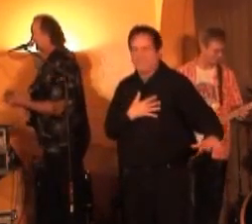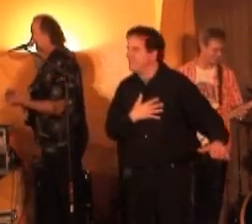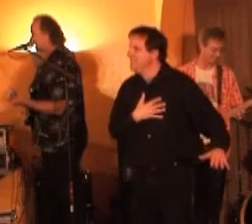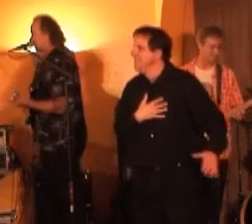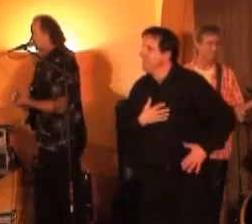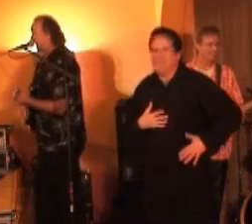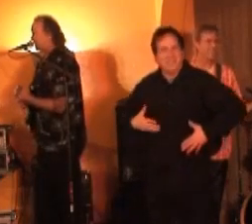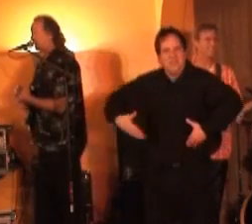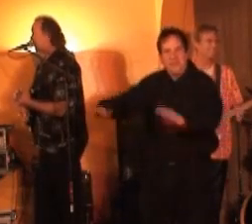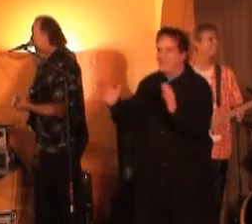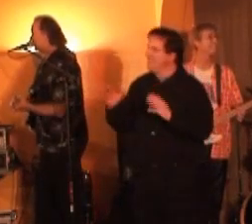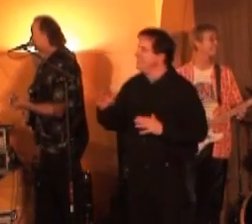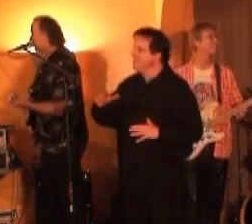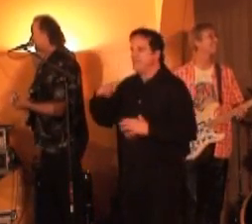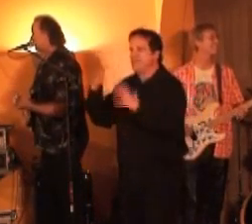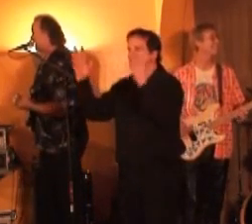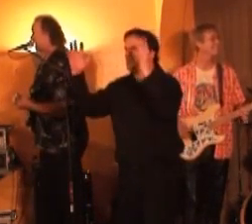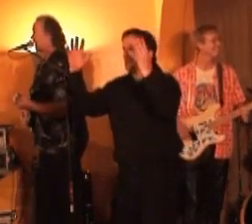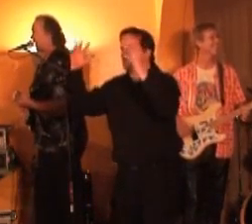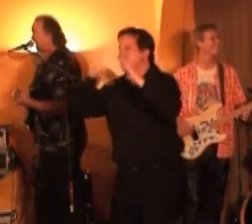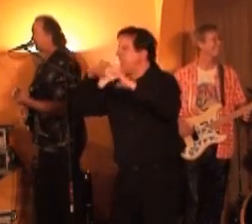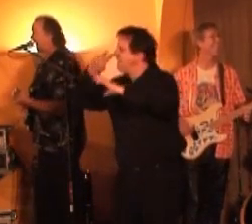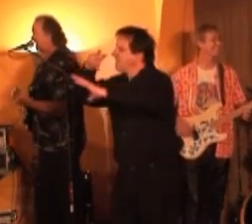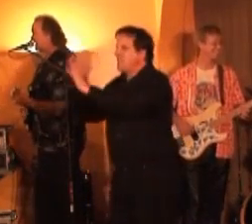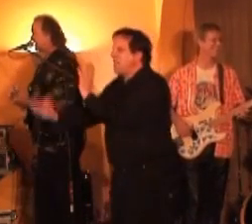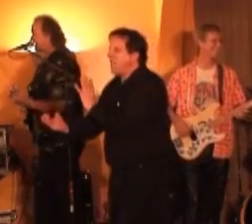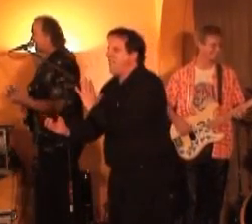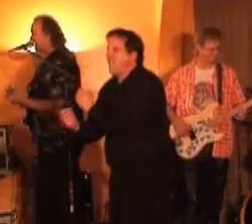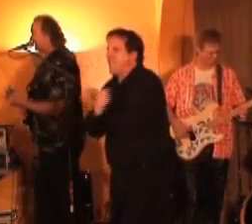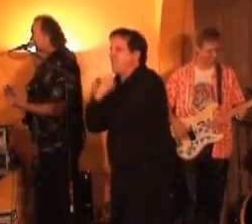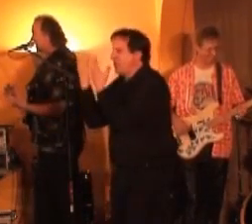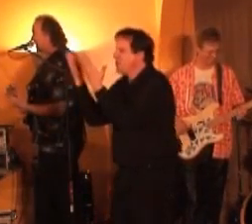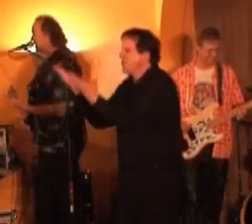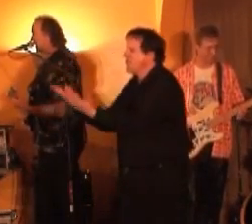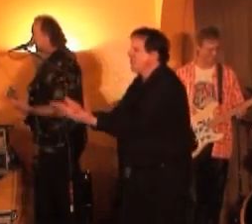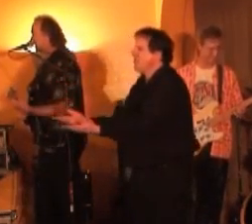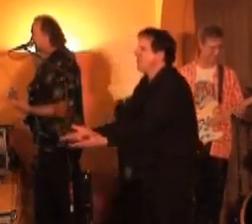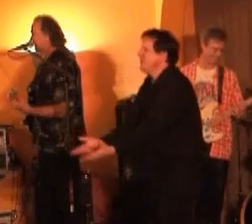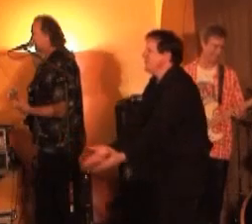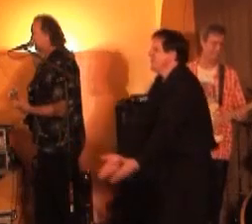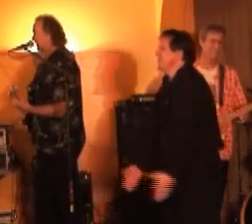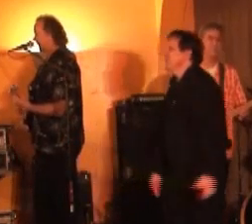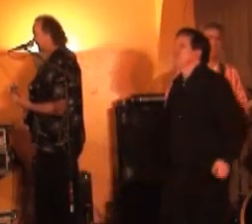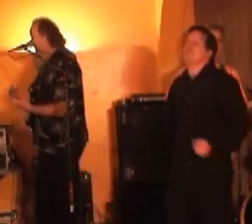That before too long I'd fall in love with her.